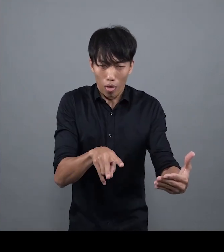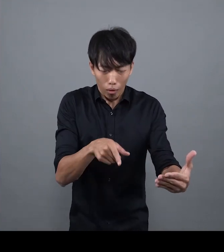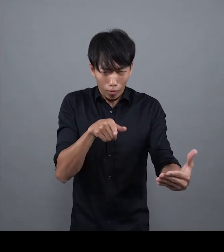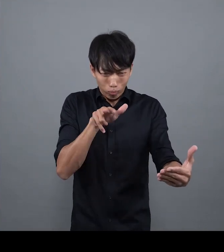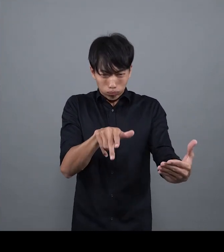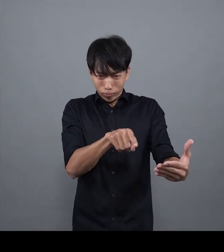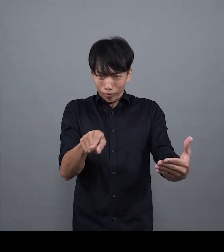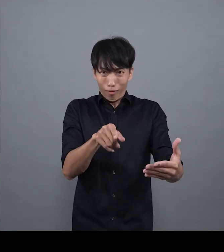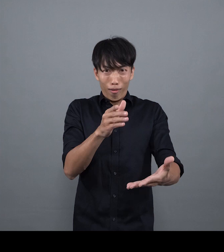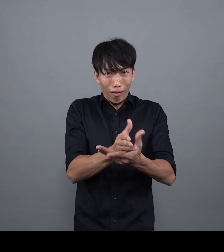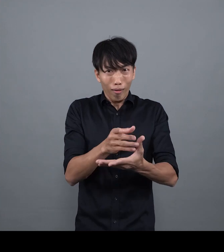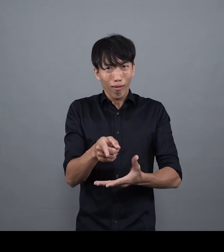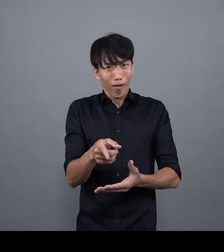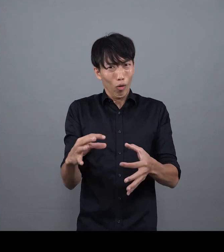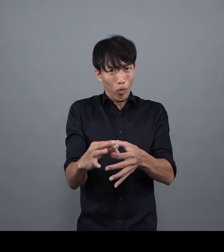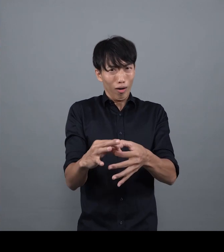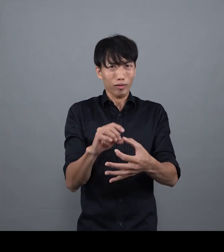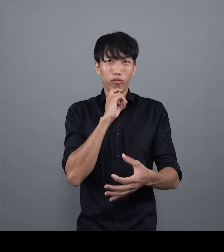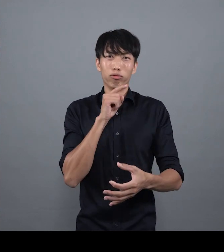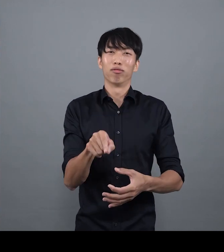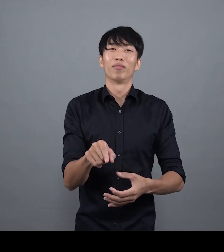that we can see the relationship within